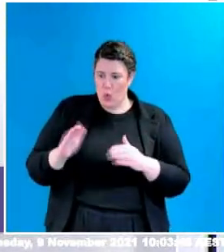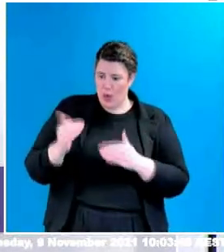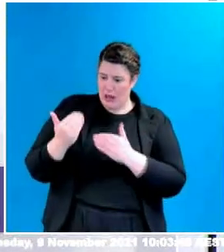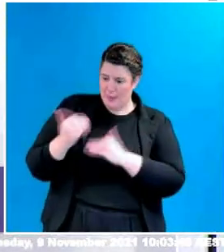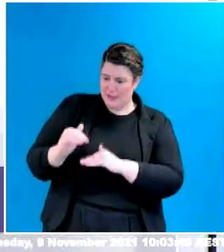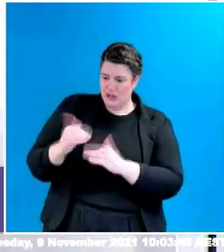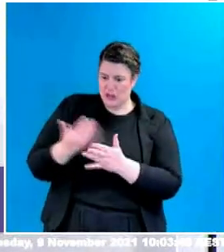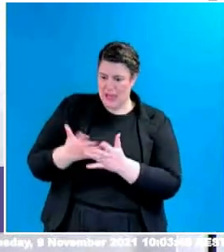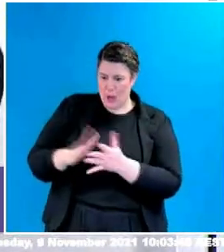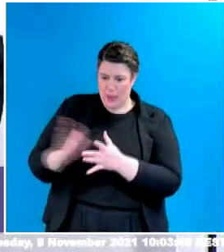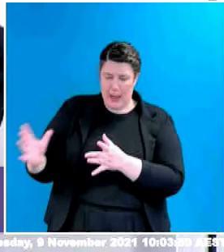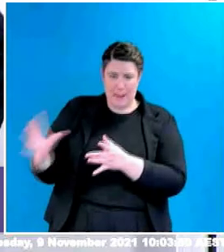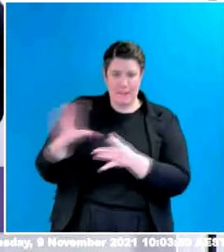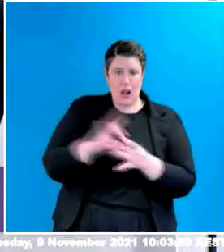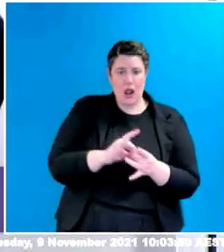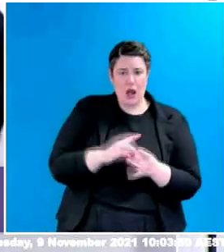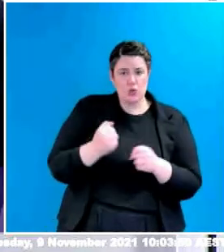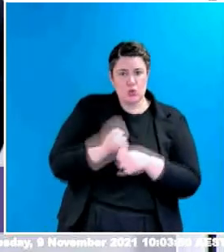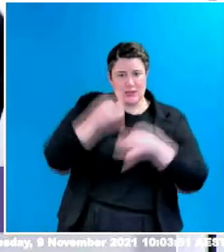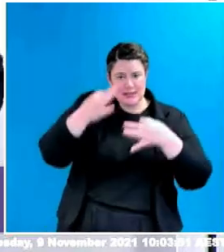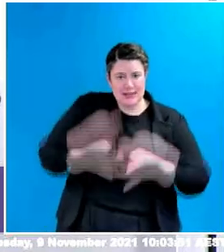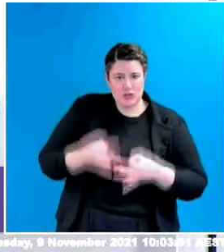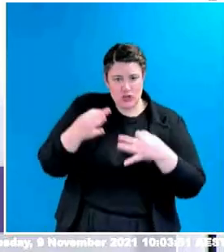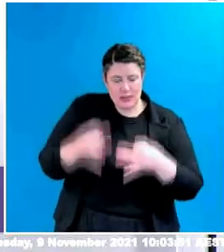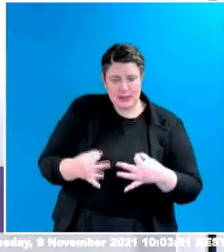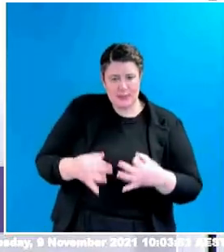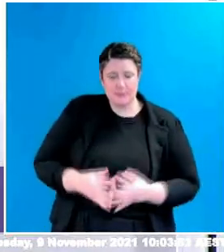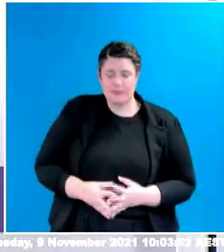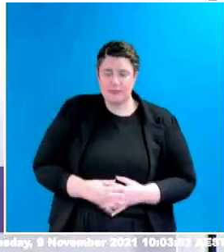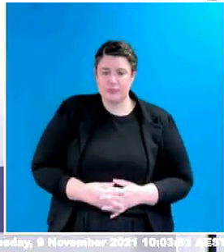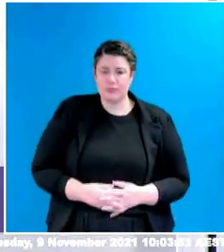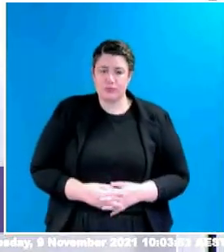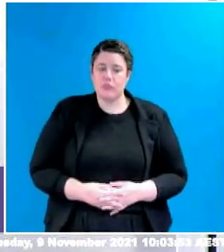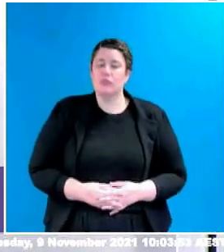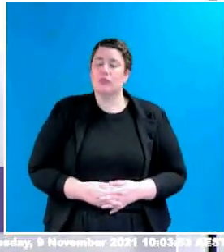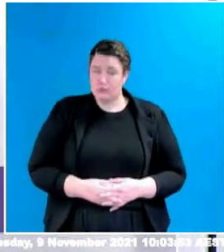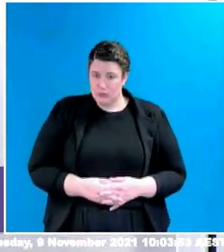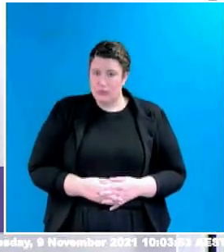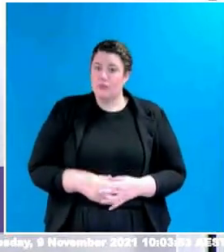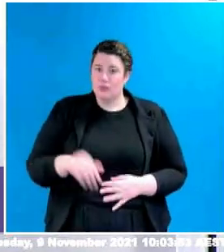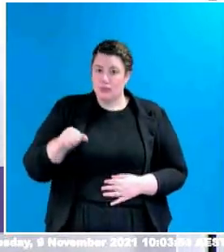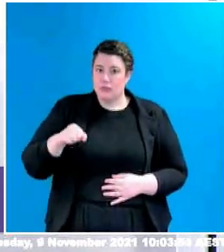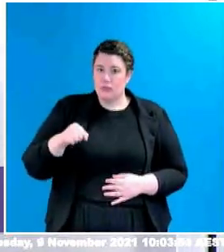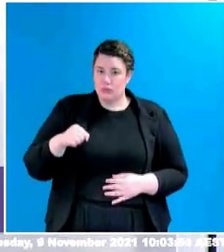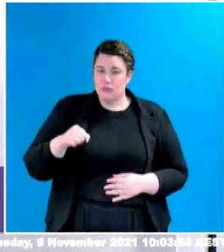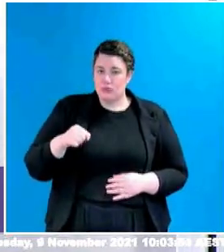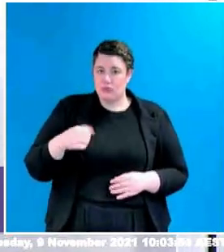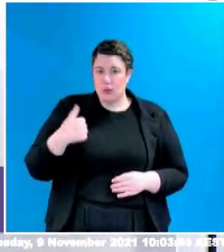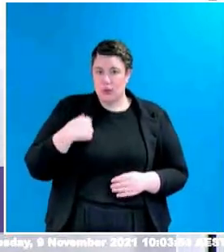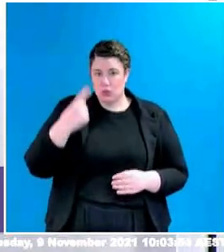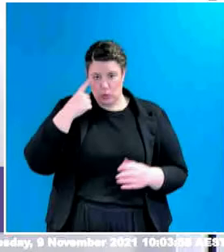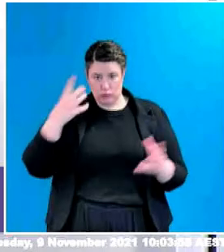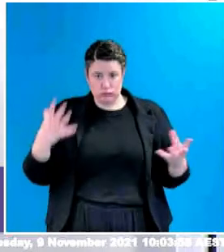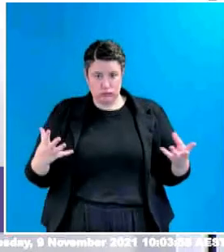an understanding of rights? Yes, we certainly do have to look at those together.